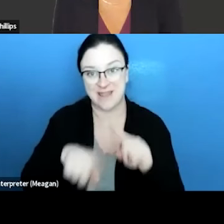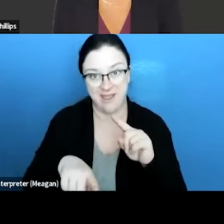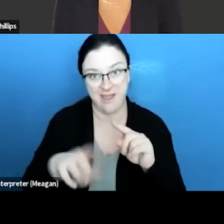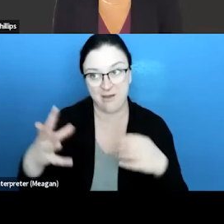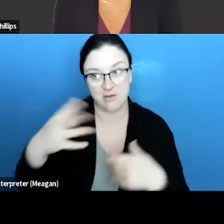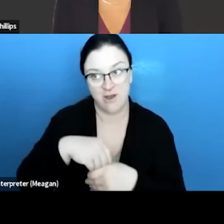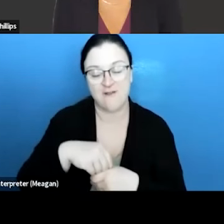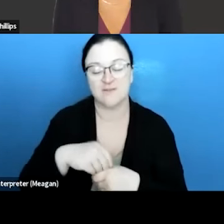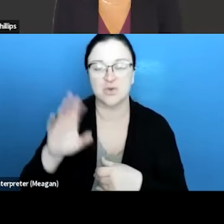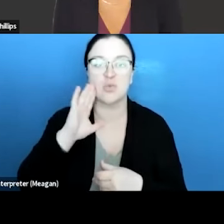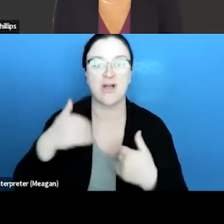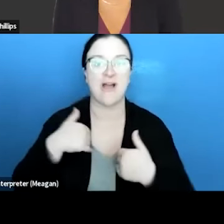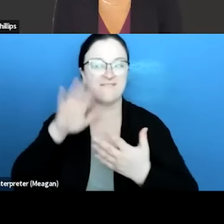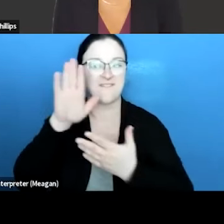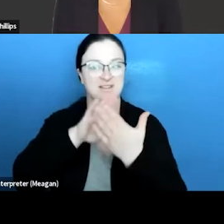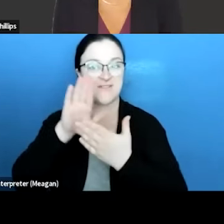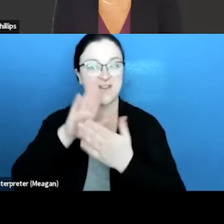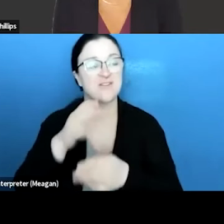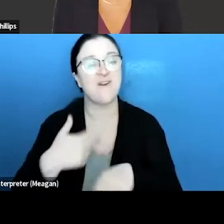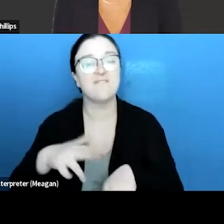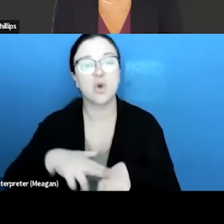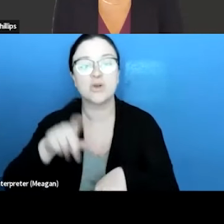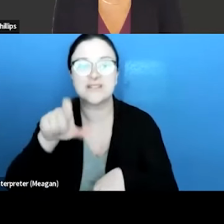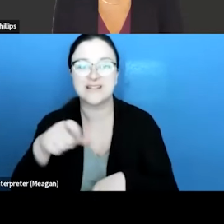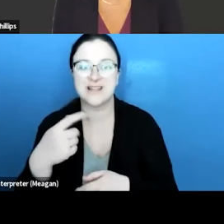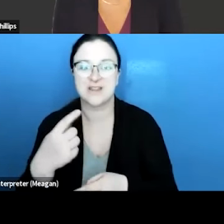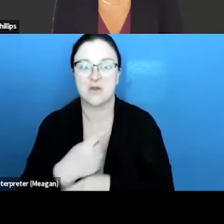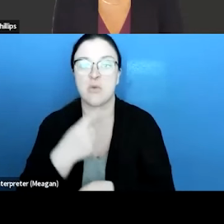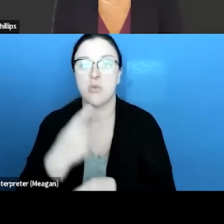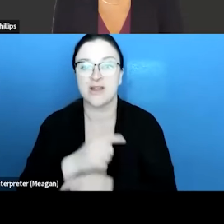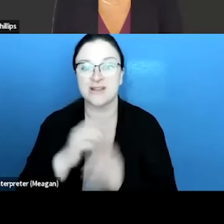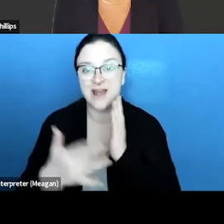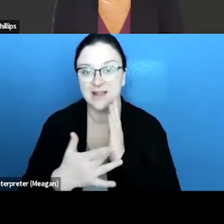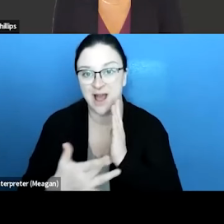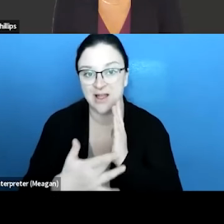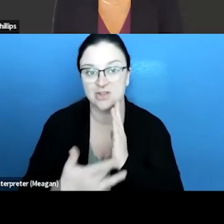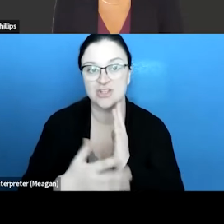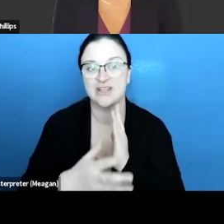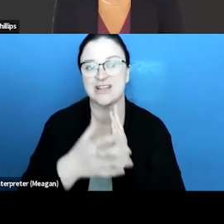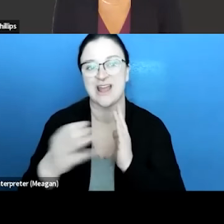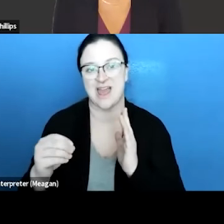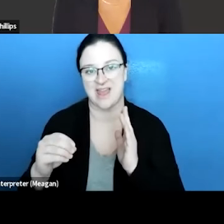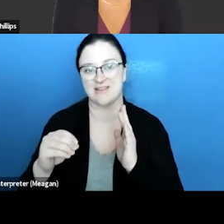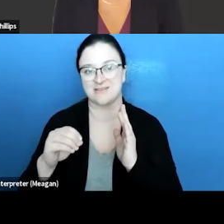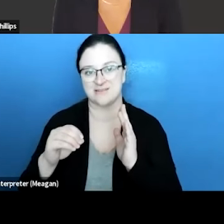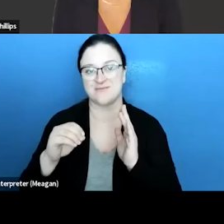Of course, they have to have the proper technology and broadband access to facilitate a telemedicine assessment,